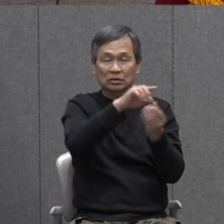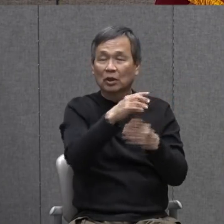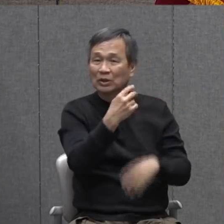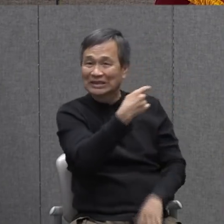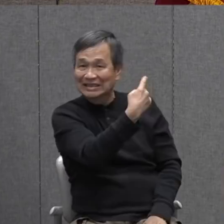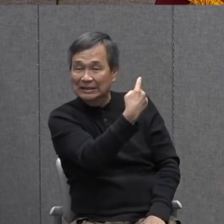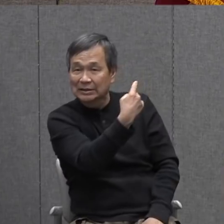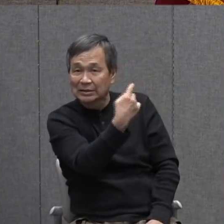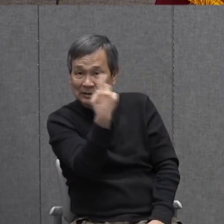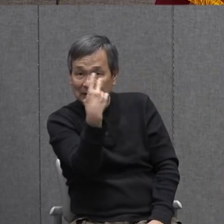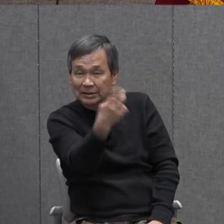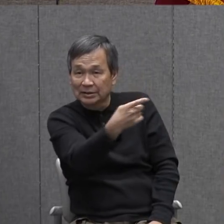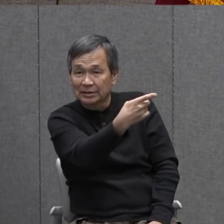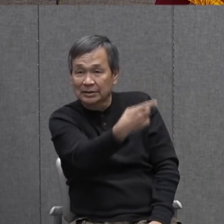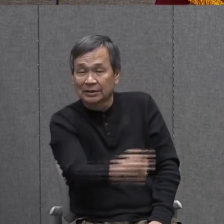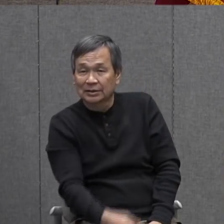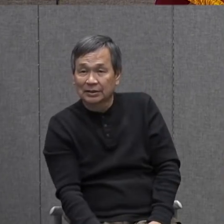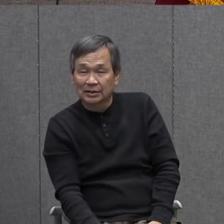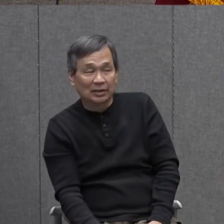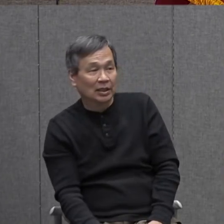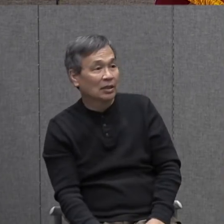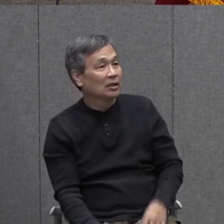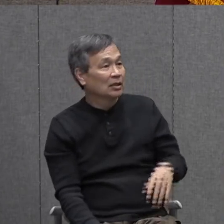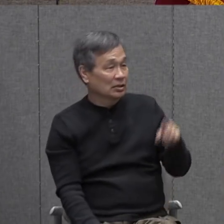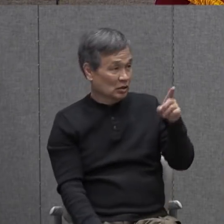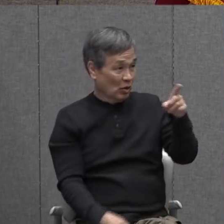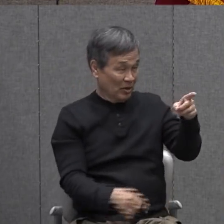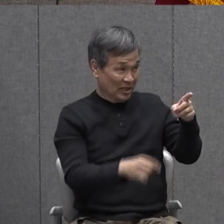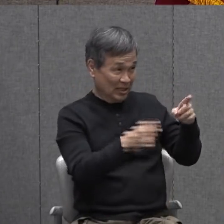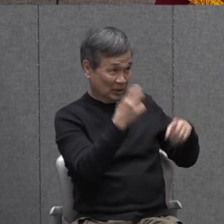I'm gonna make it dip down a little bit and that's how I get that shoe-looking shape.